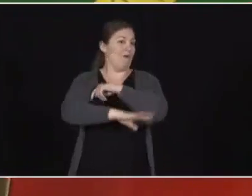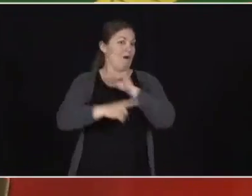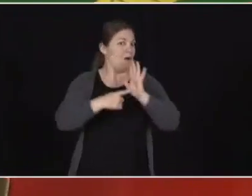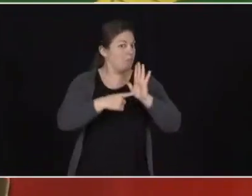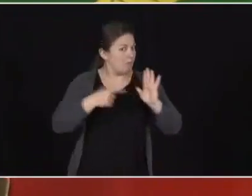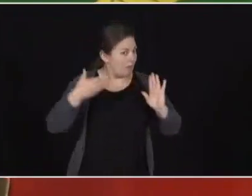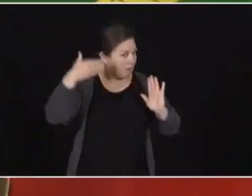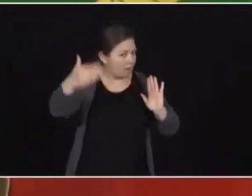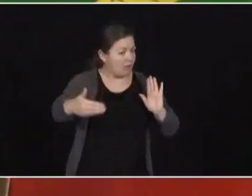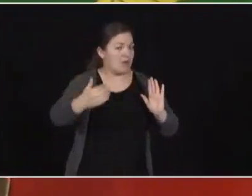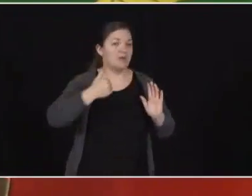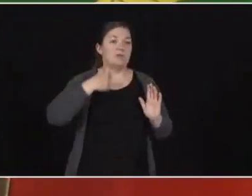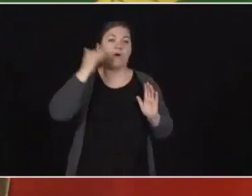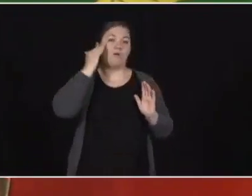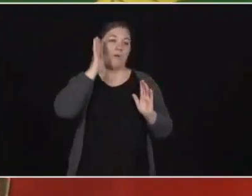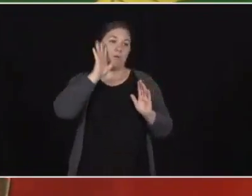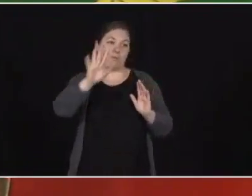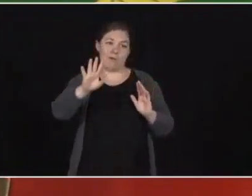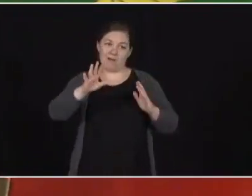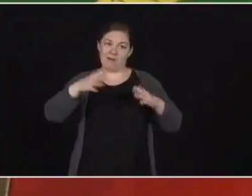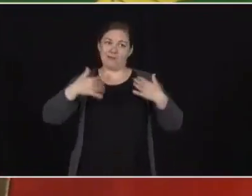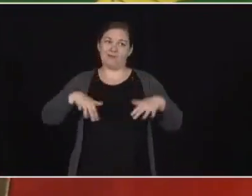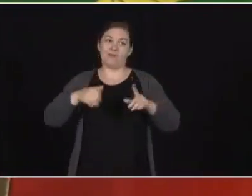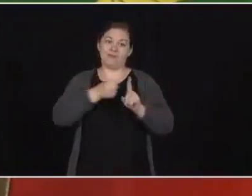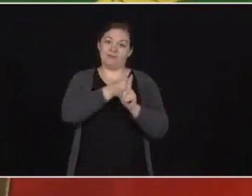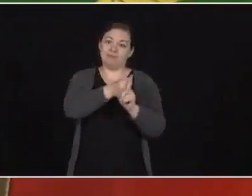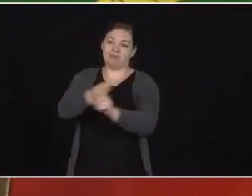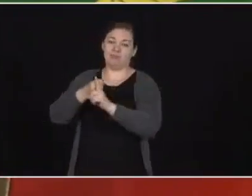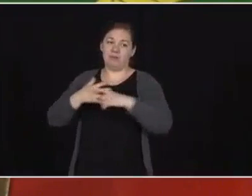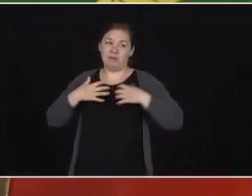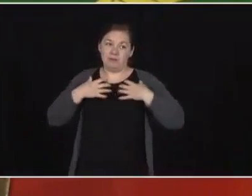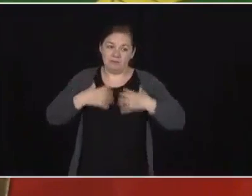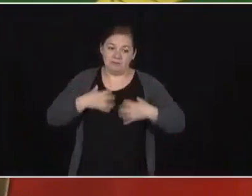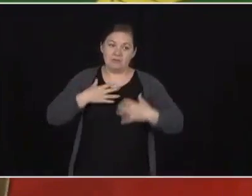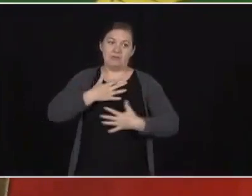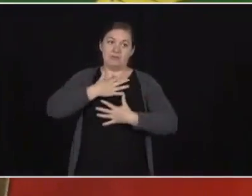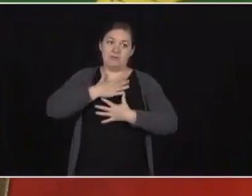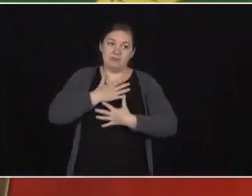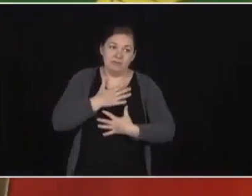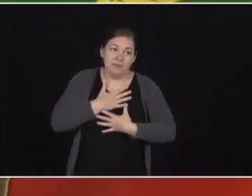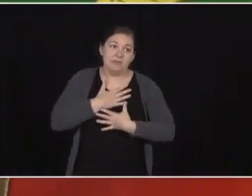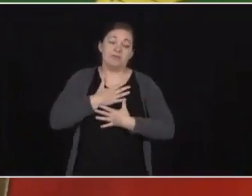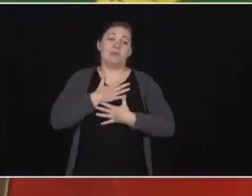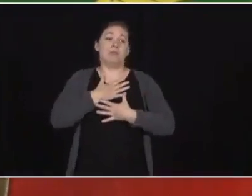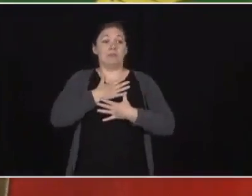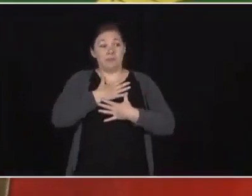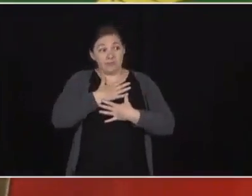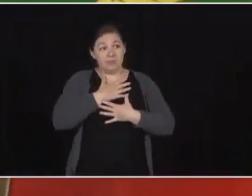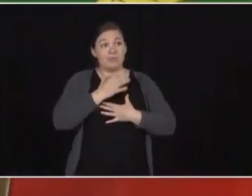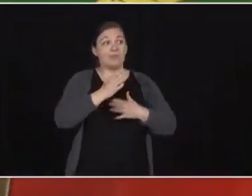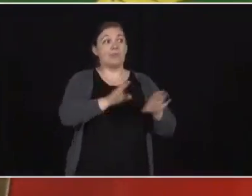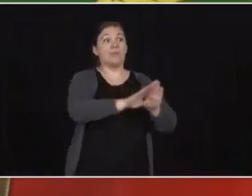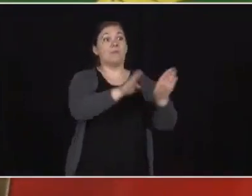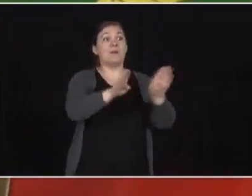in the fall for example there's going to be increased respiratory illness and that there will be